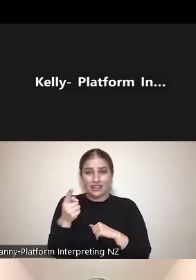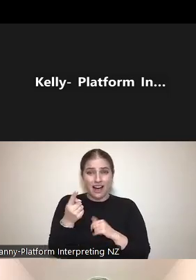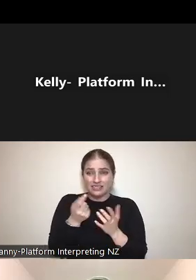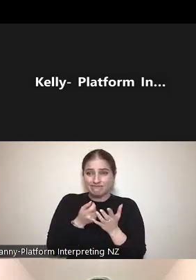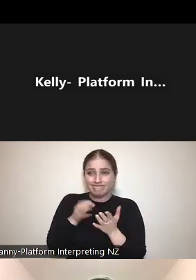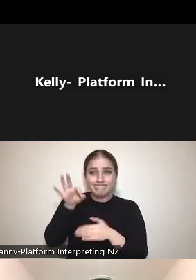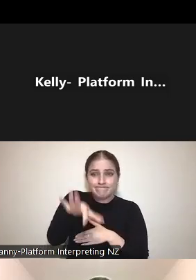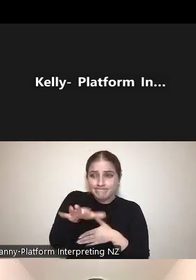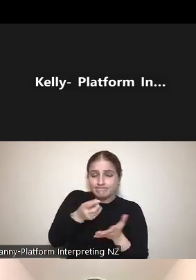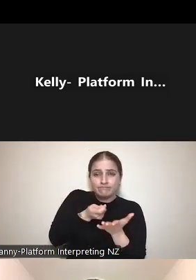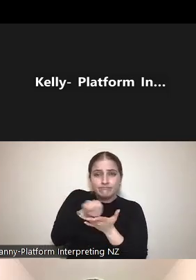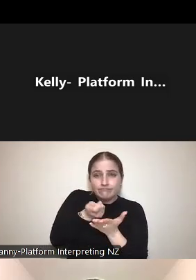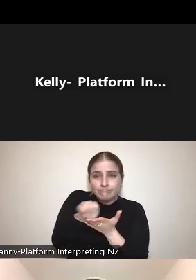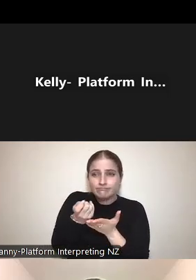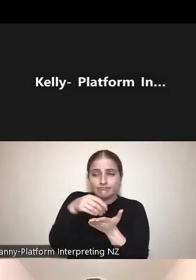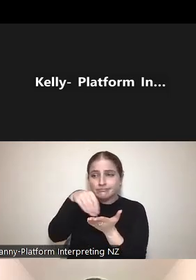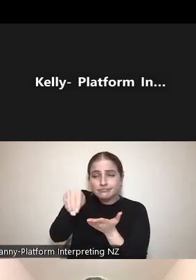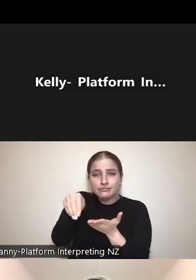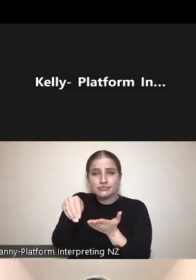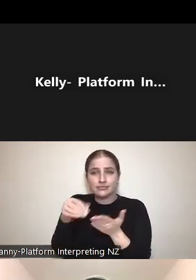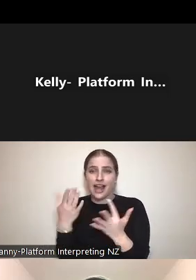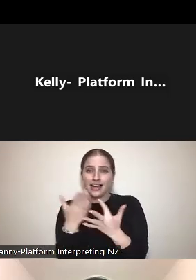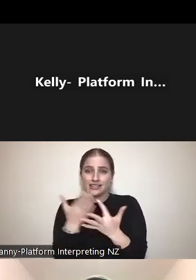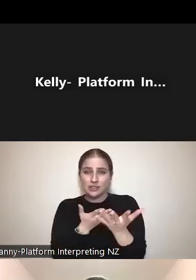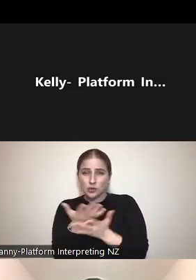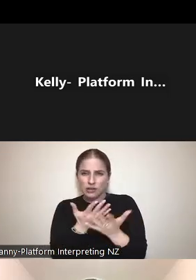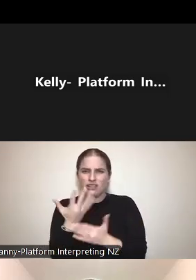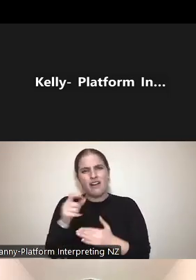There are options that are mana-enhancing, that you can work with.